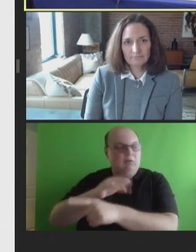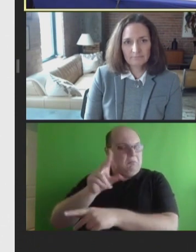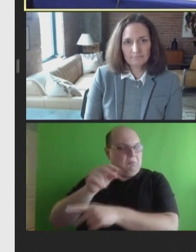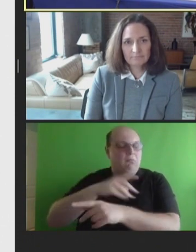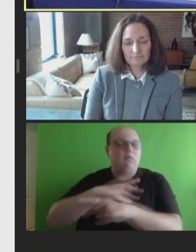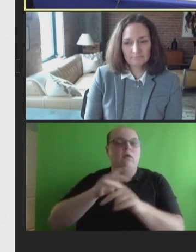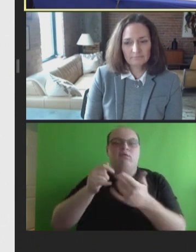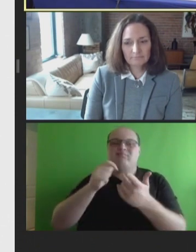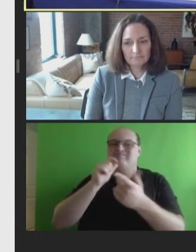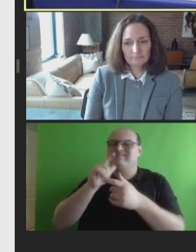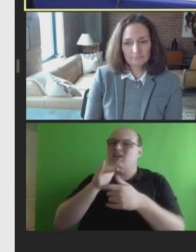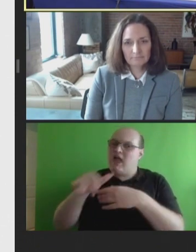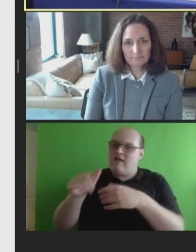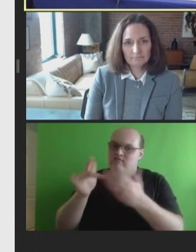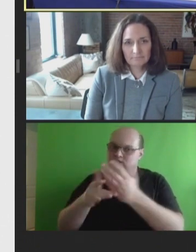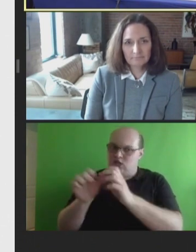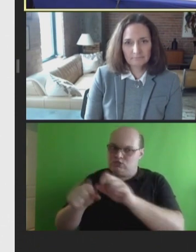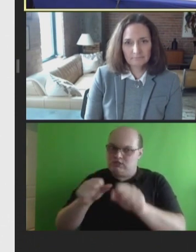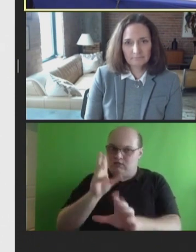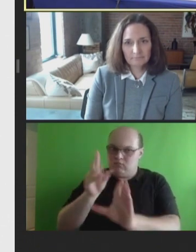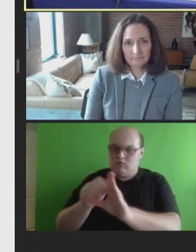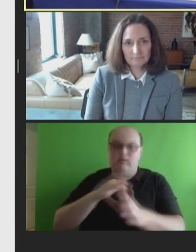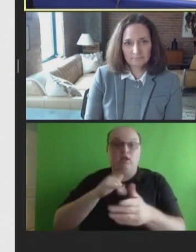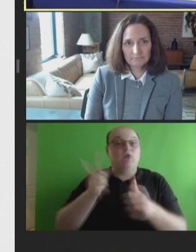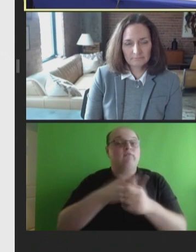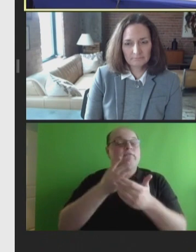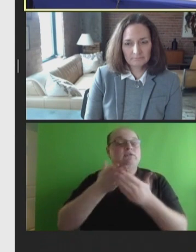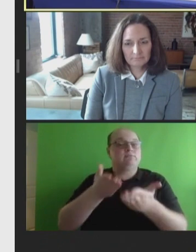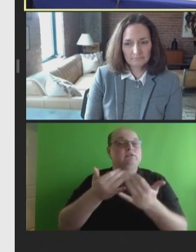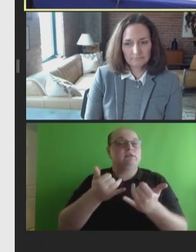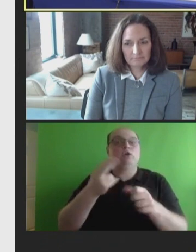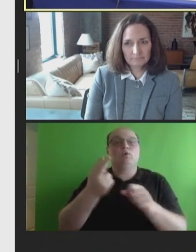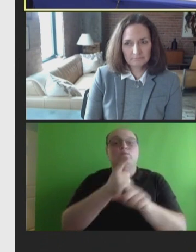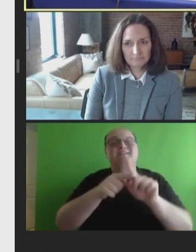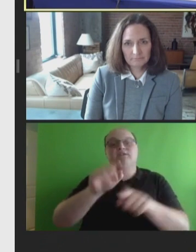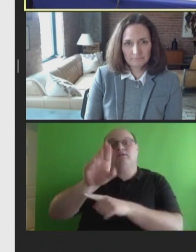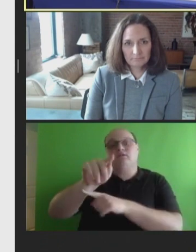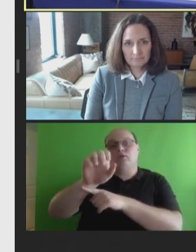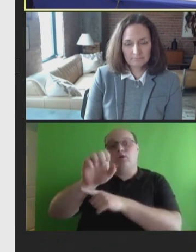And these products, as mentioned from the presenters today, use different code sets than